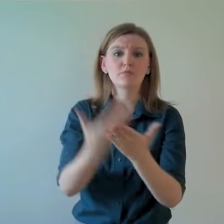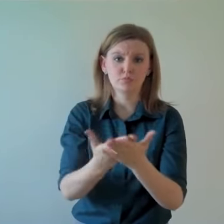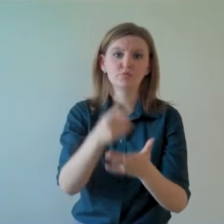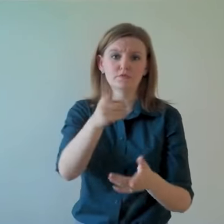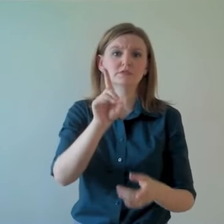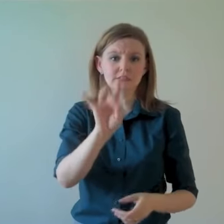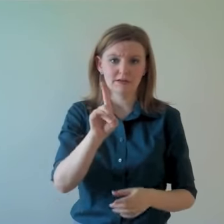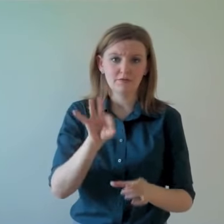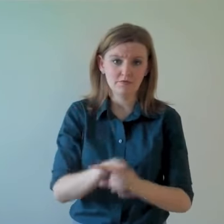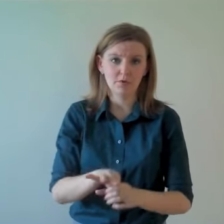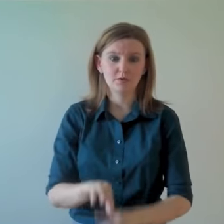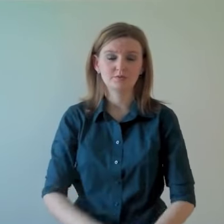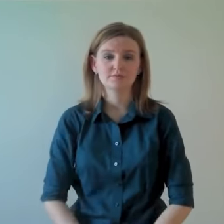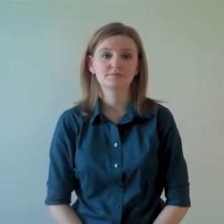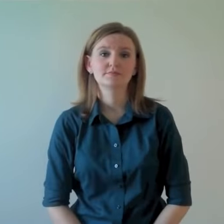proving that you cast your vote.